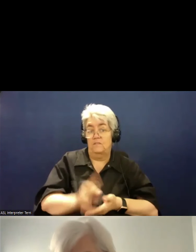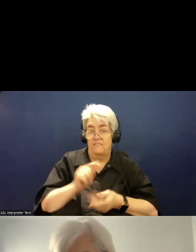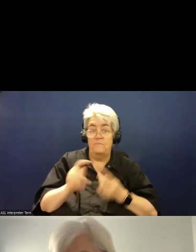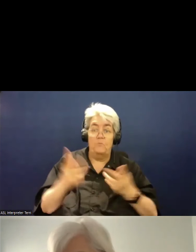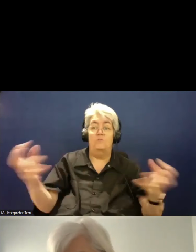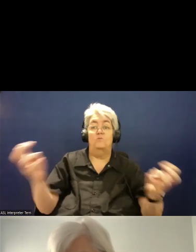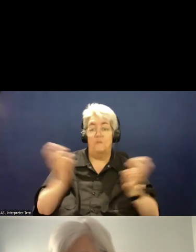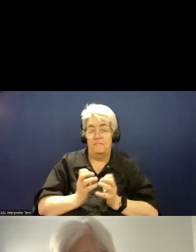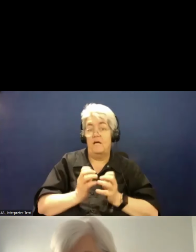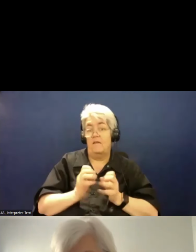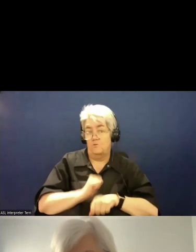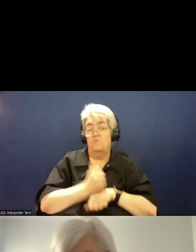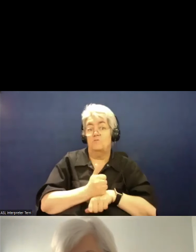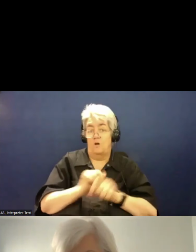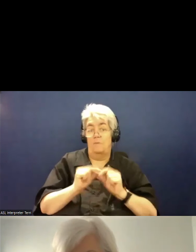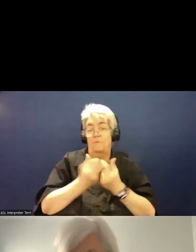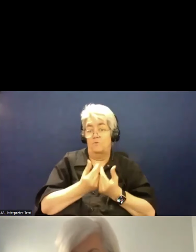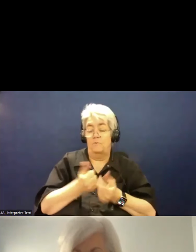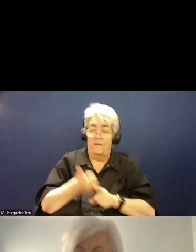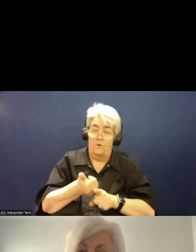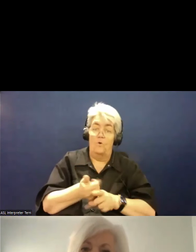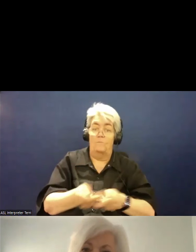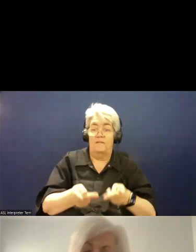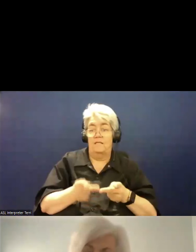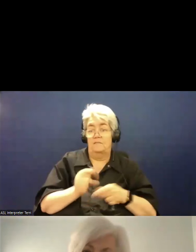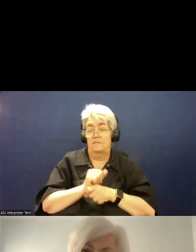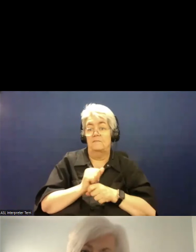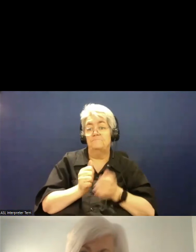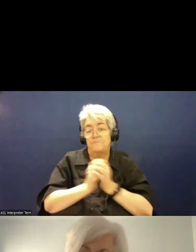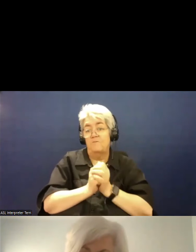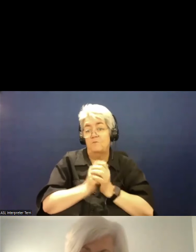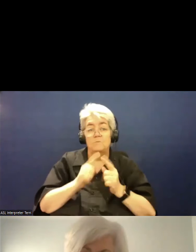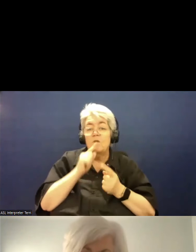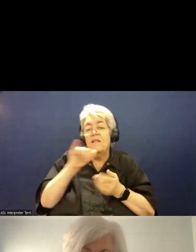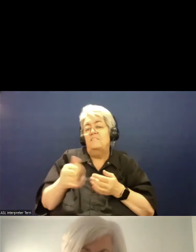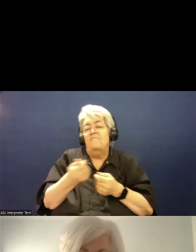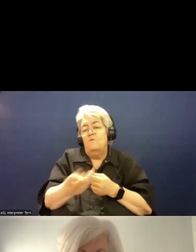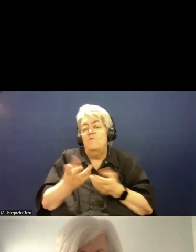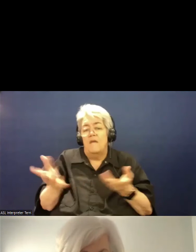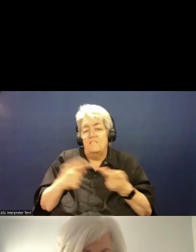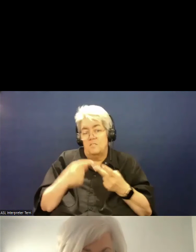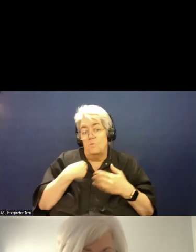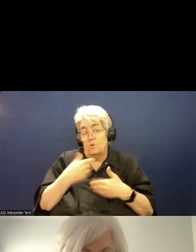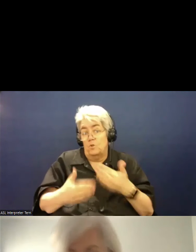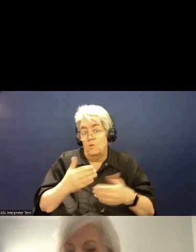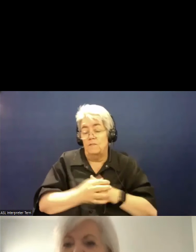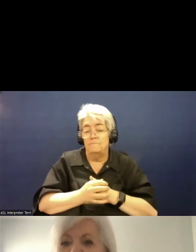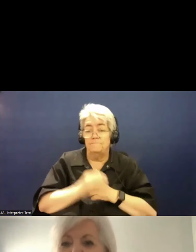THESE GROUPS IN THEIR OWN PLACE OF WORSHIP. THAT IS JUST A FEW THINGS THAT WE ARE DOING. I KNOW THAT I AM TALKING FAST.